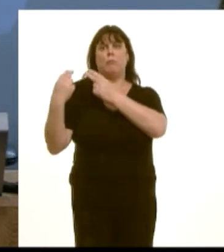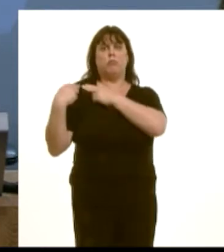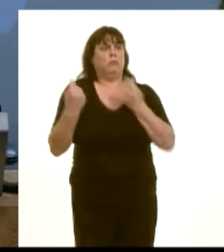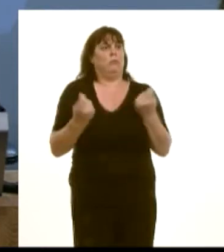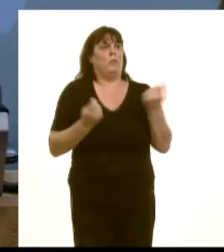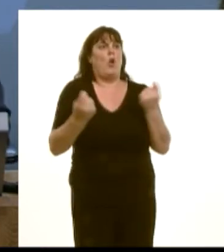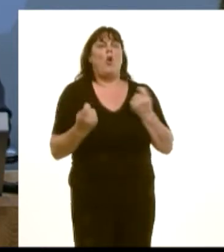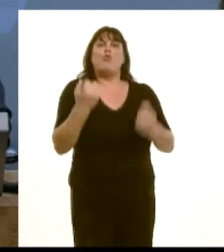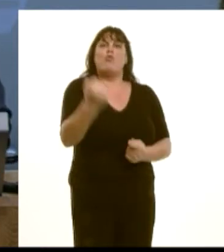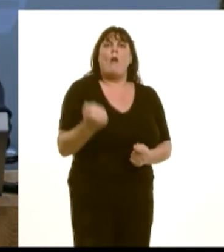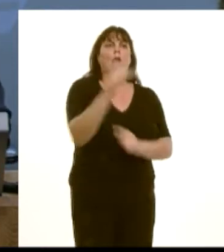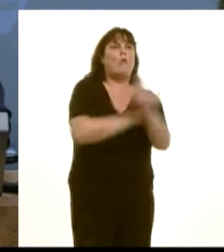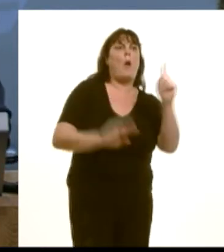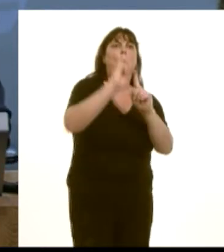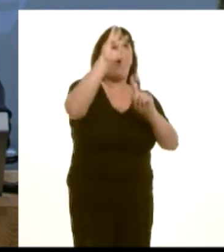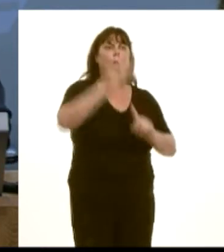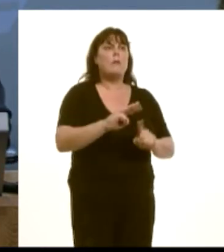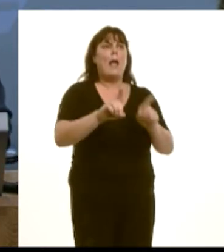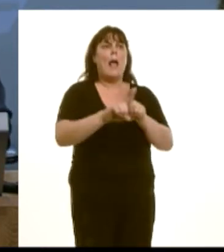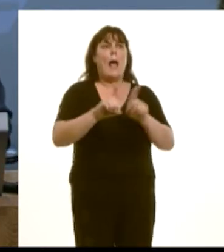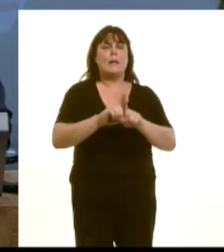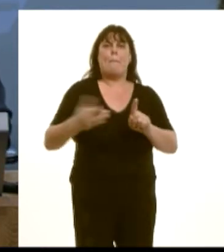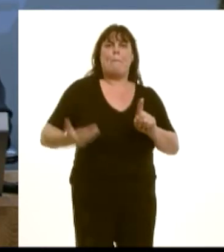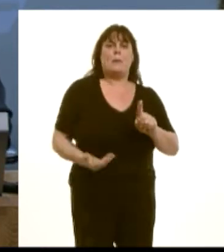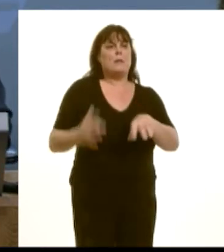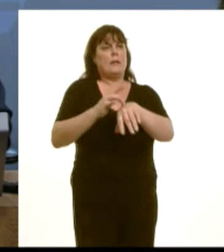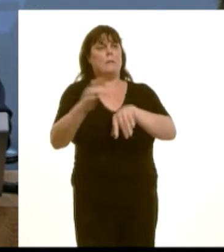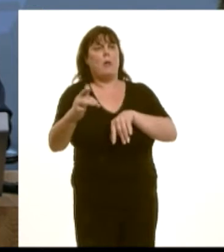as the Minister for Economy, Science and Transport touched upon in questions last Wednesday,